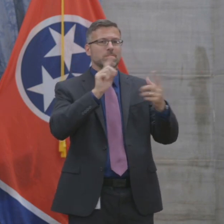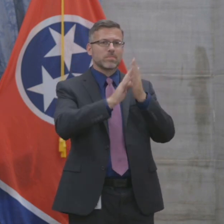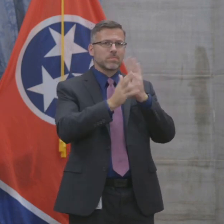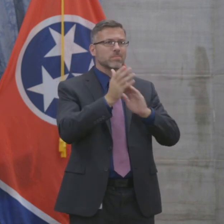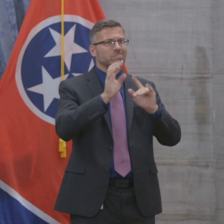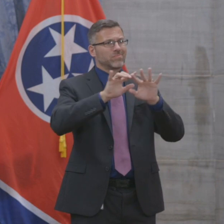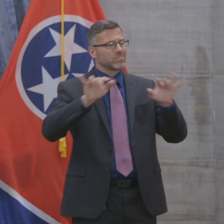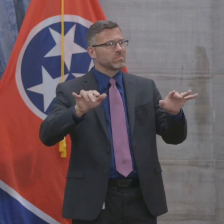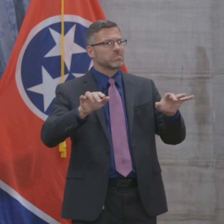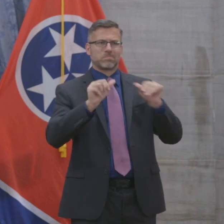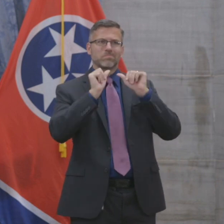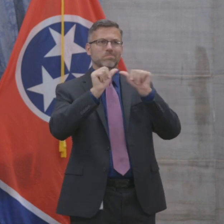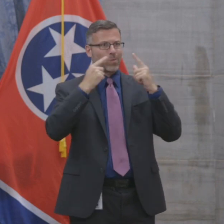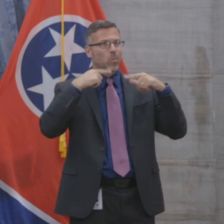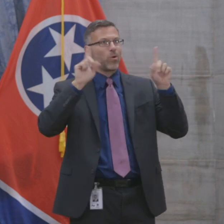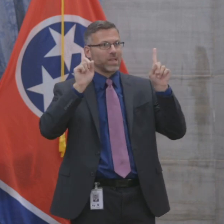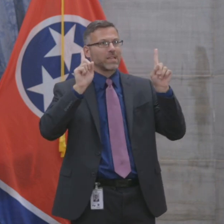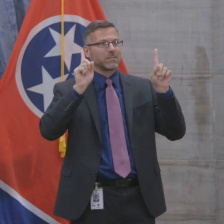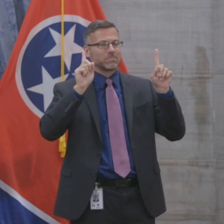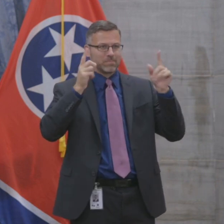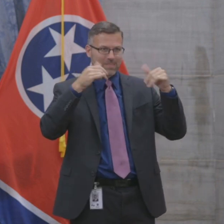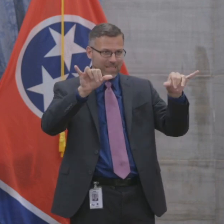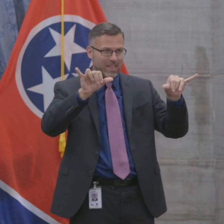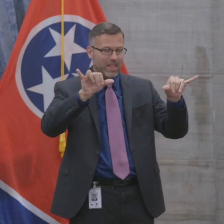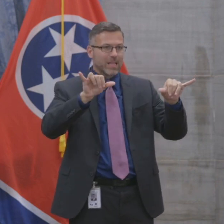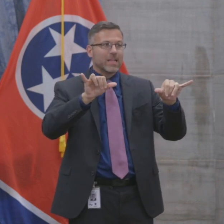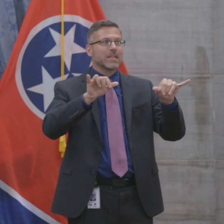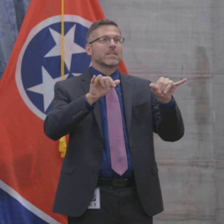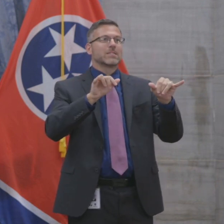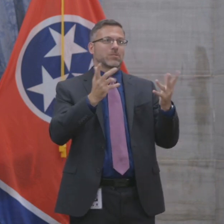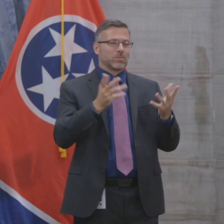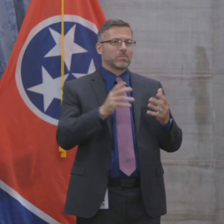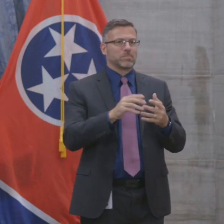briefing. Let me start off by just saying we've all seen the